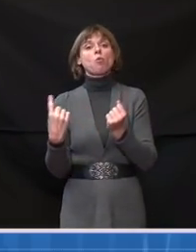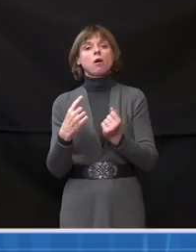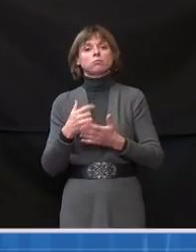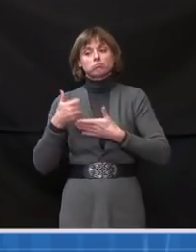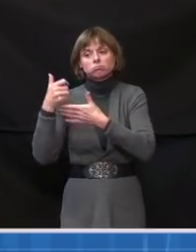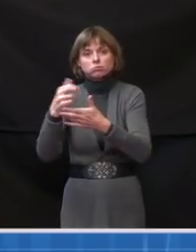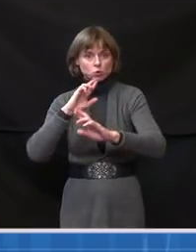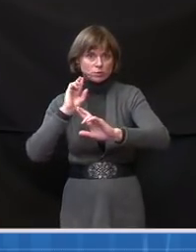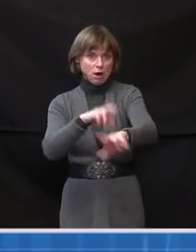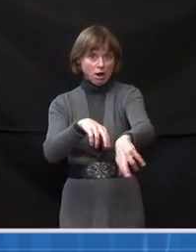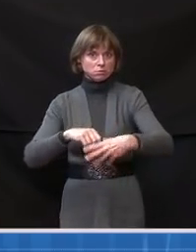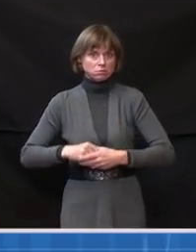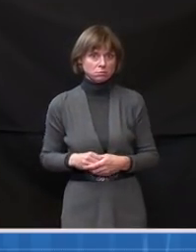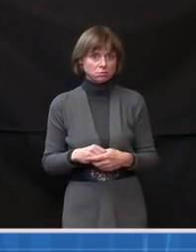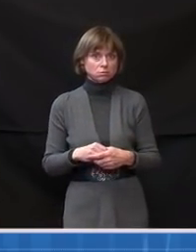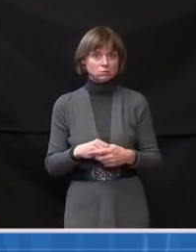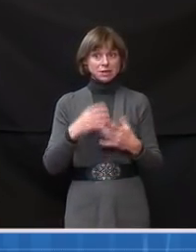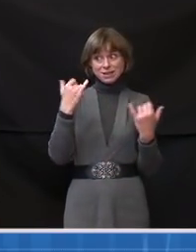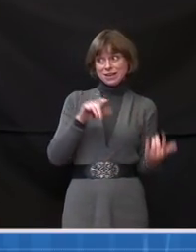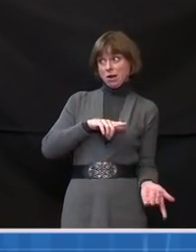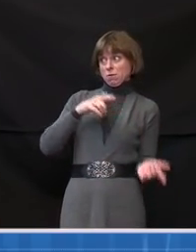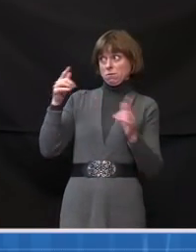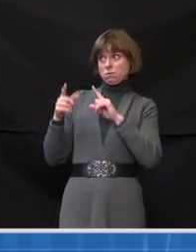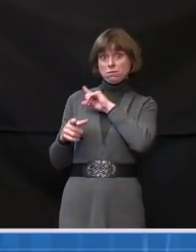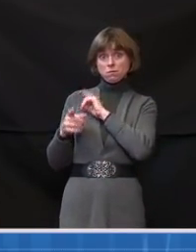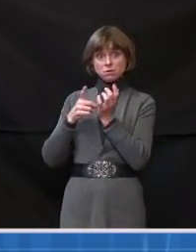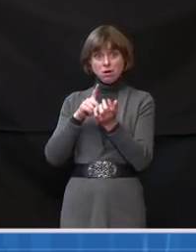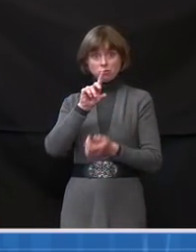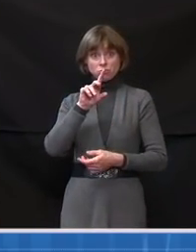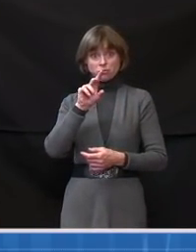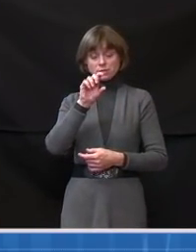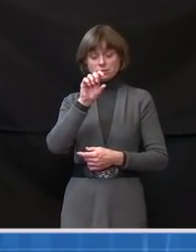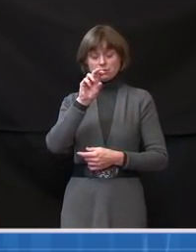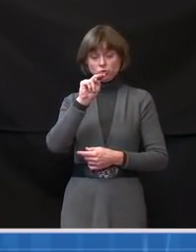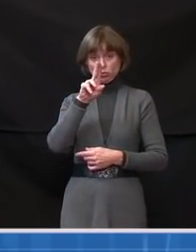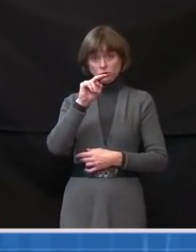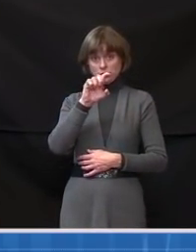I will turn it over to Dr. Nunez-Smith to provide more information on the community health center program,